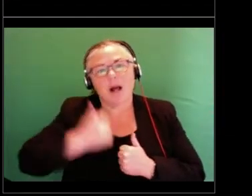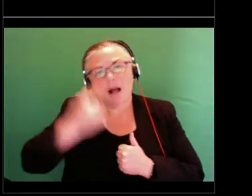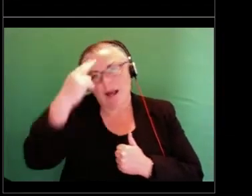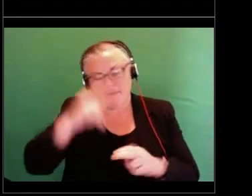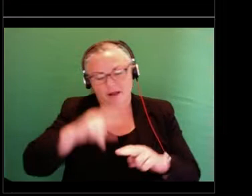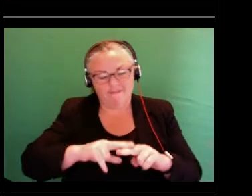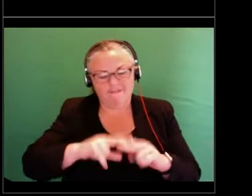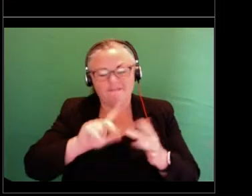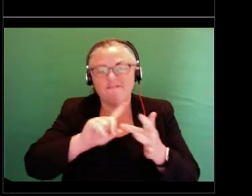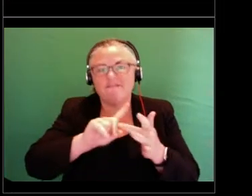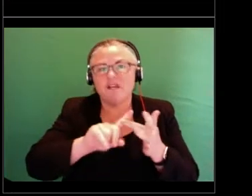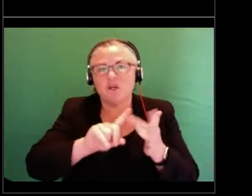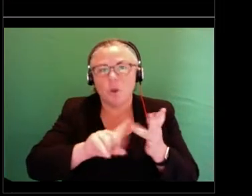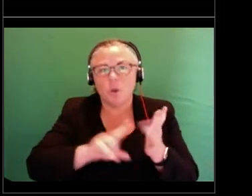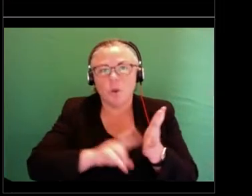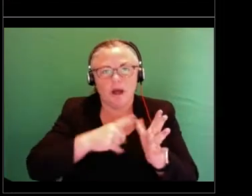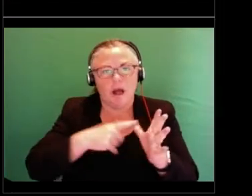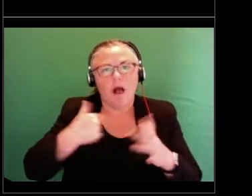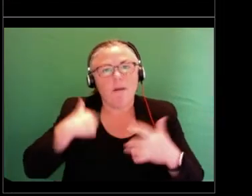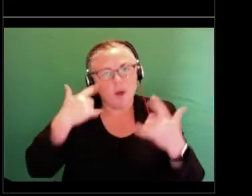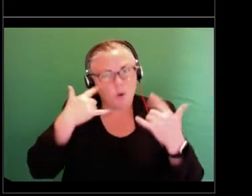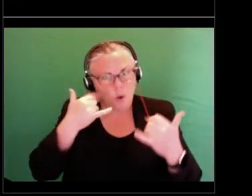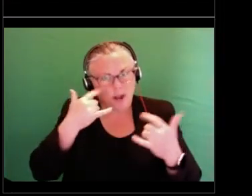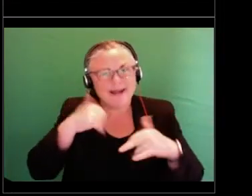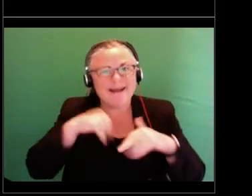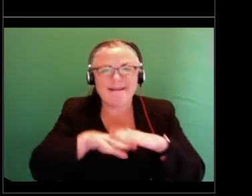affected by violence, especially those that cannot afford legal representation, and certainly